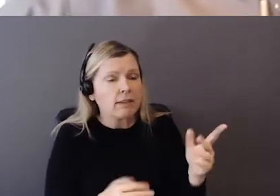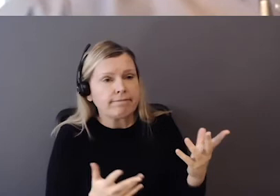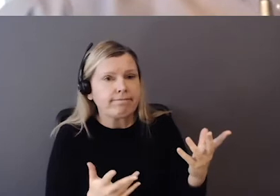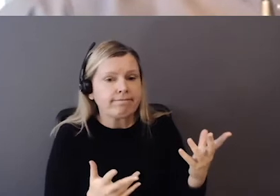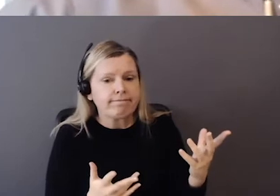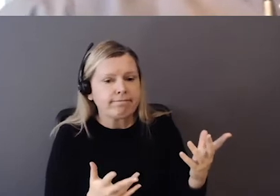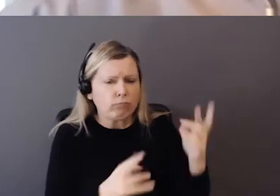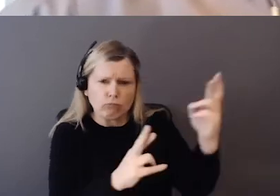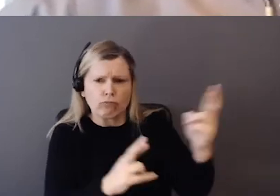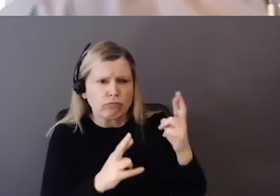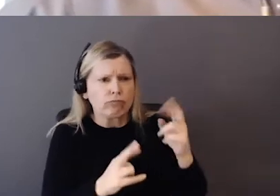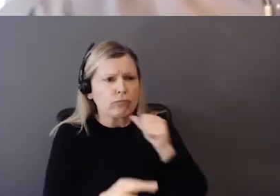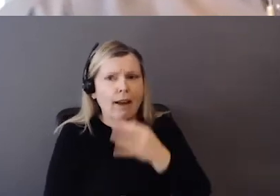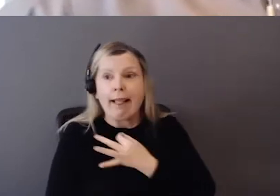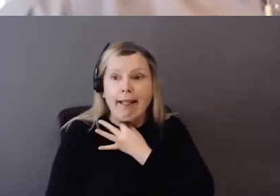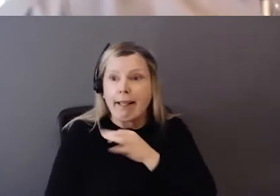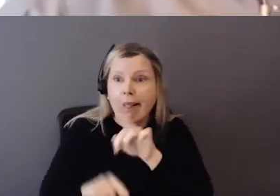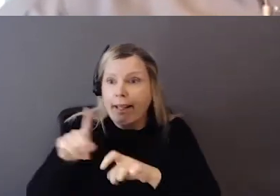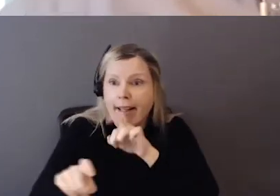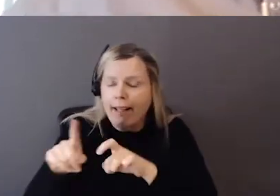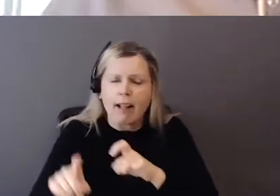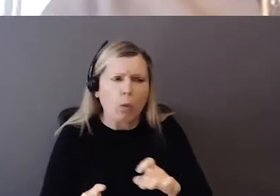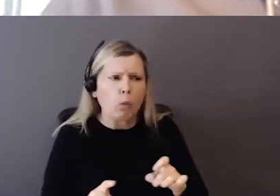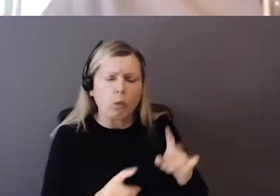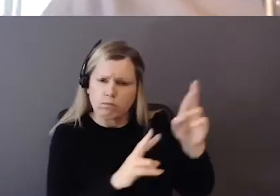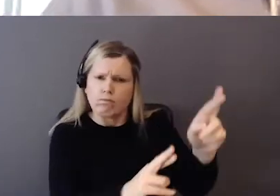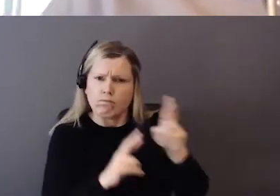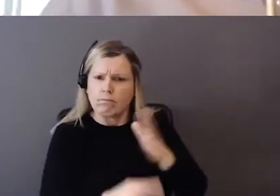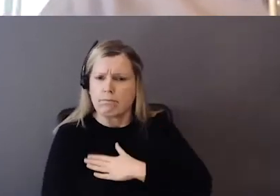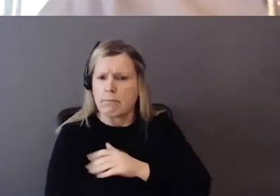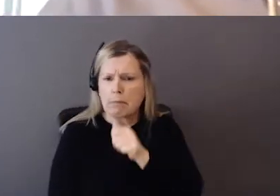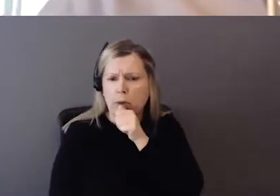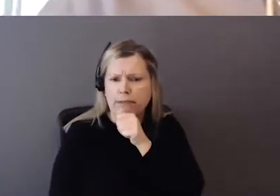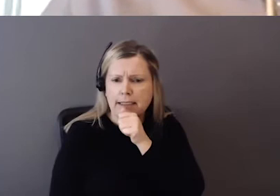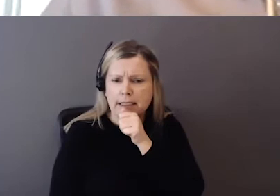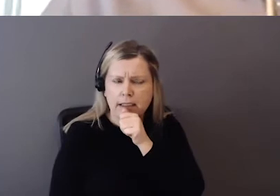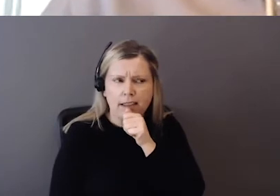probing. I think when somebody is off work there's all sorts of rules about what you are allowed to